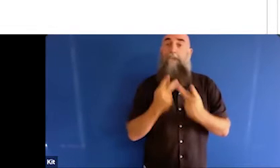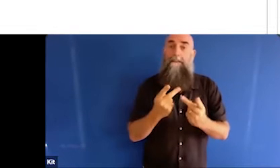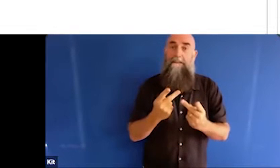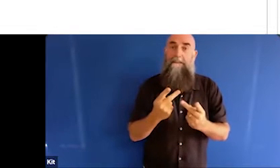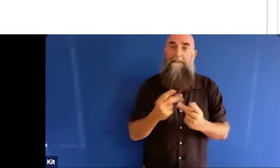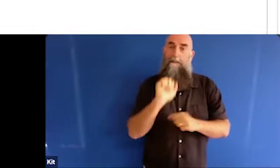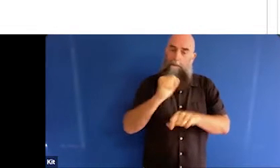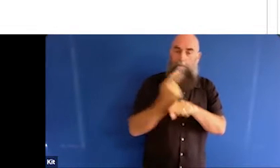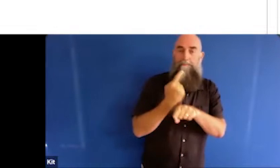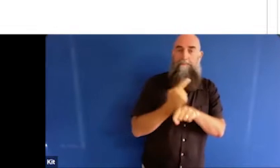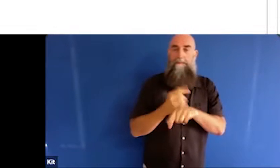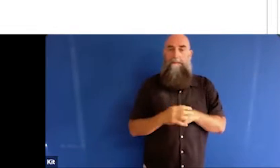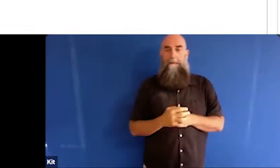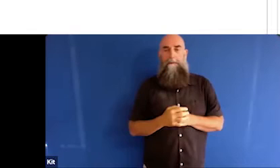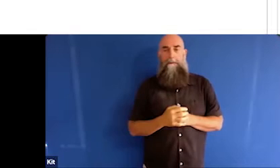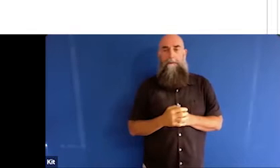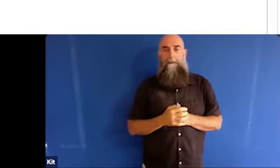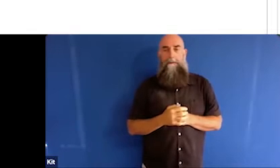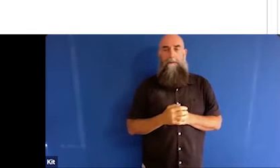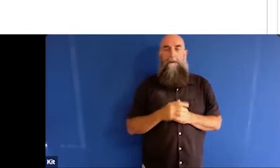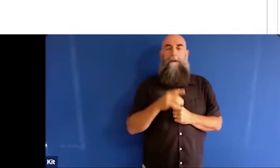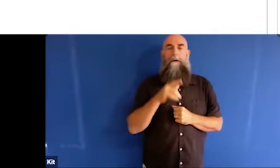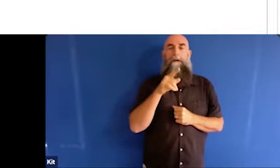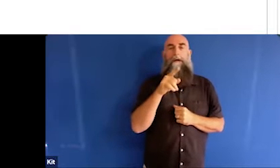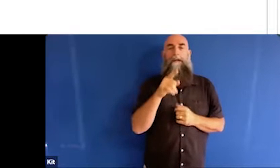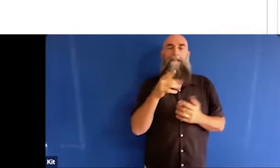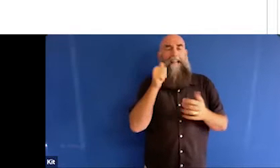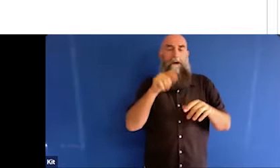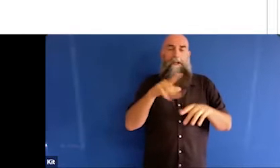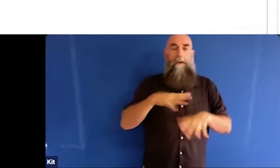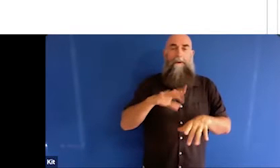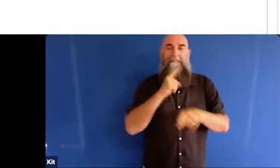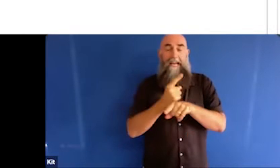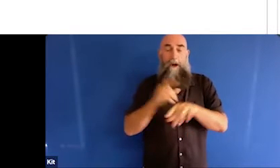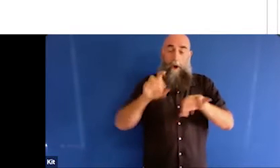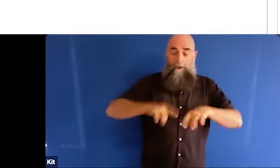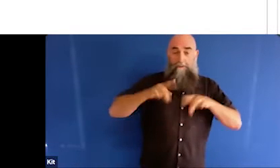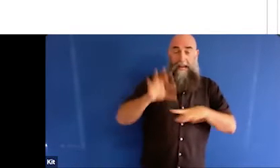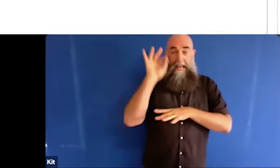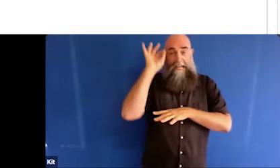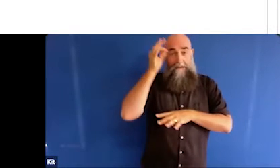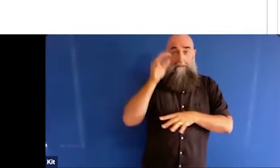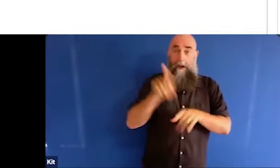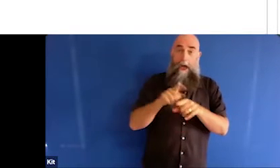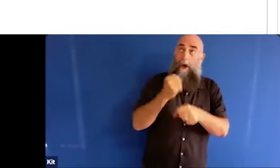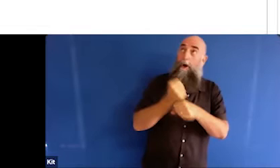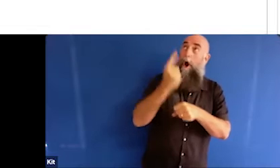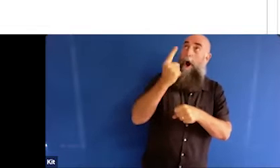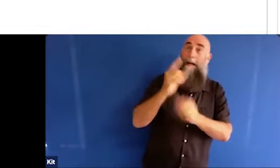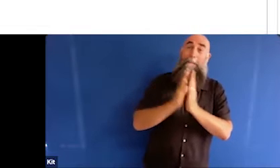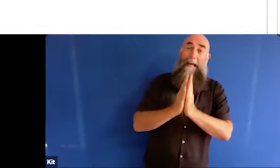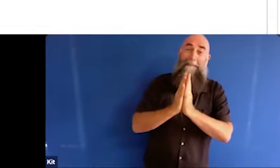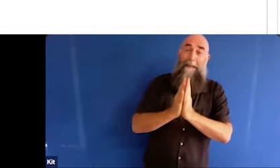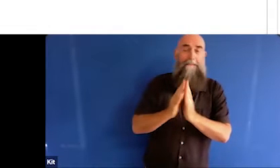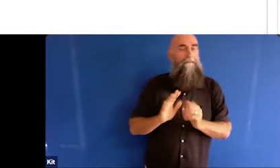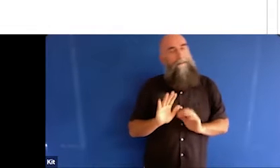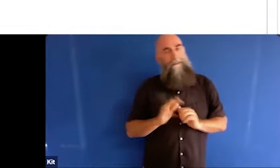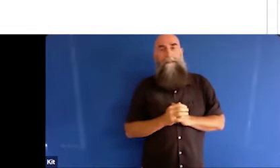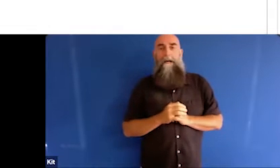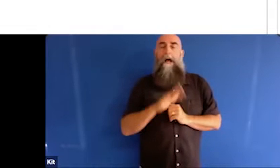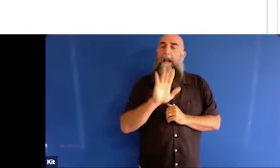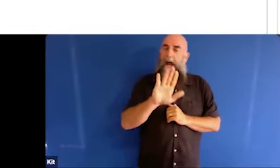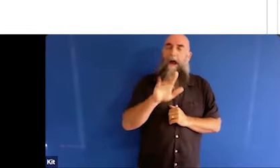dear Australia Council, gods, please, please..."As Dane said, these people are your peers and